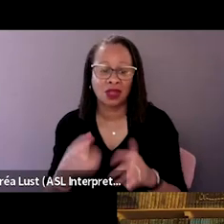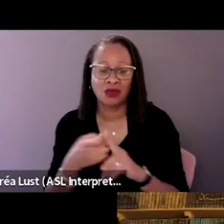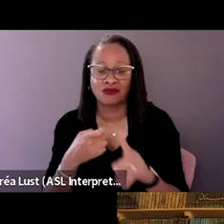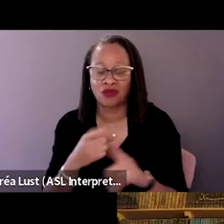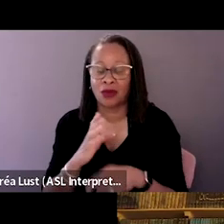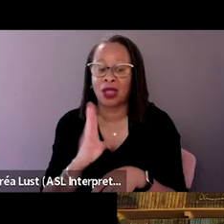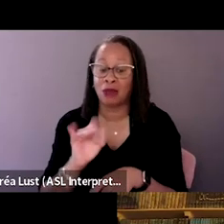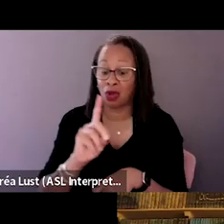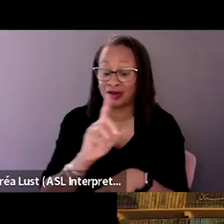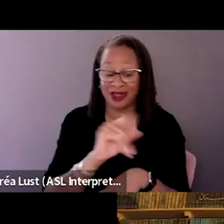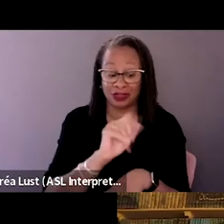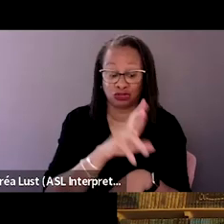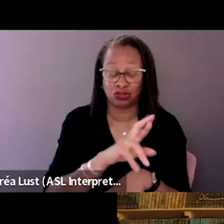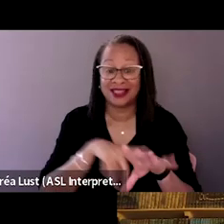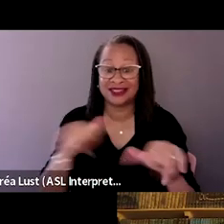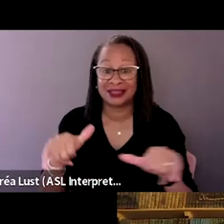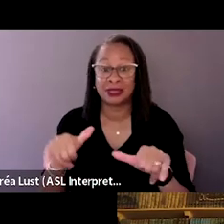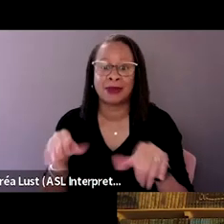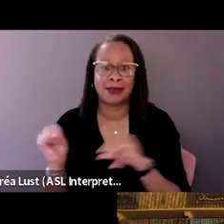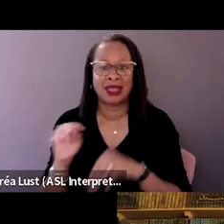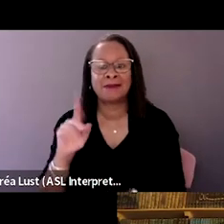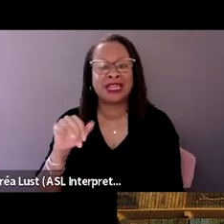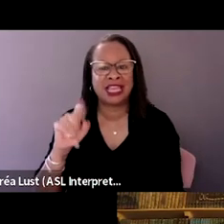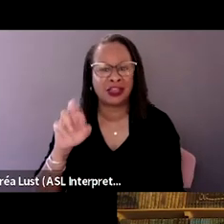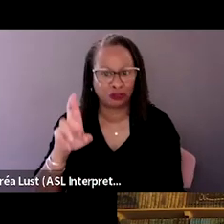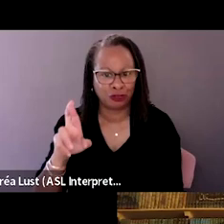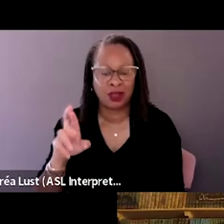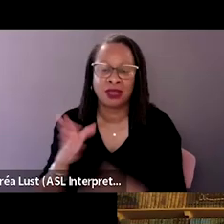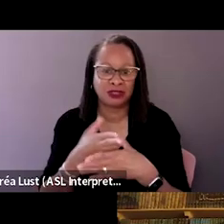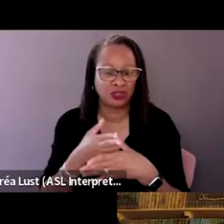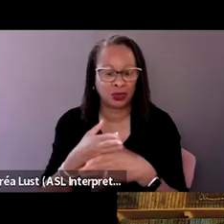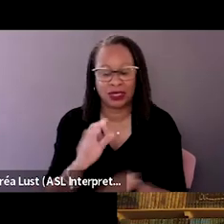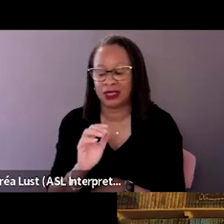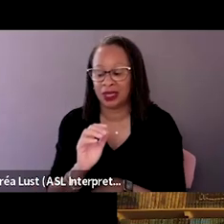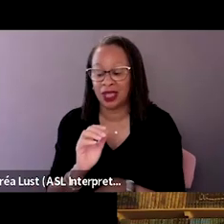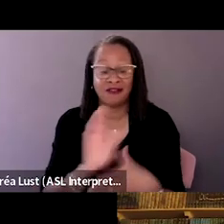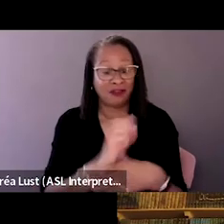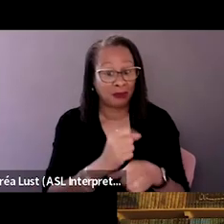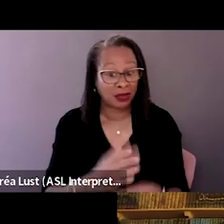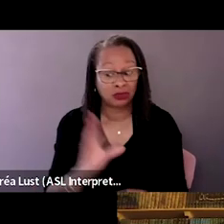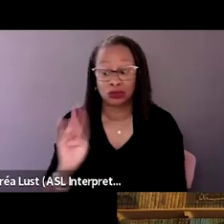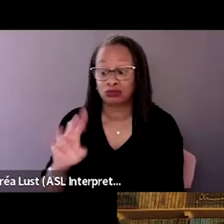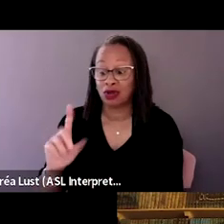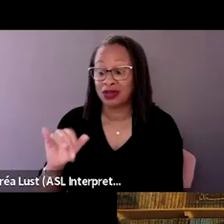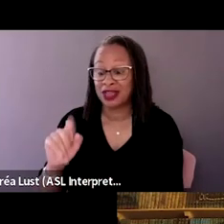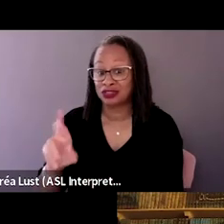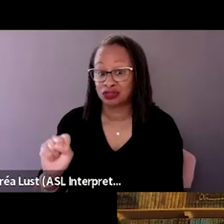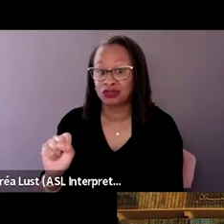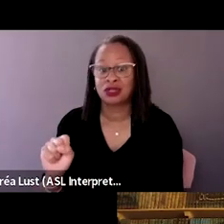and on the same time mediator between the filmmakers and broadcasters and decision makers to make their projects real.